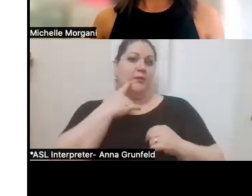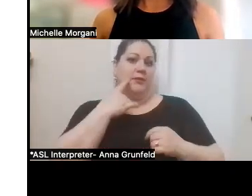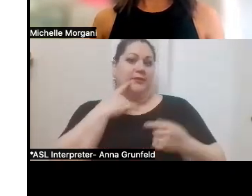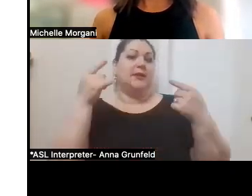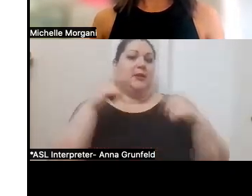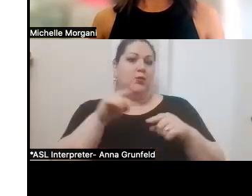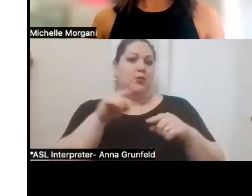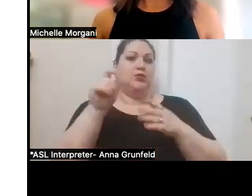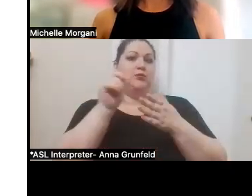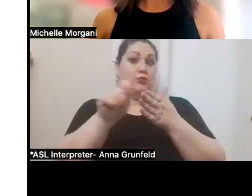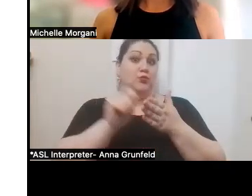Next slide.